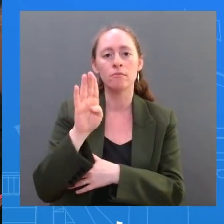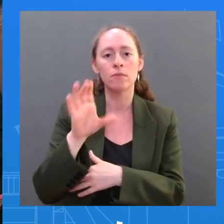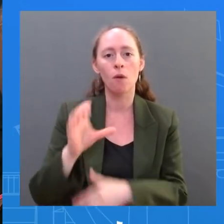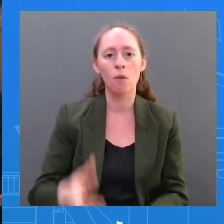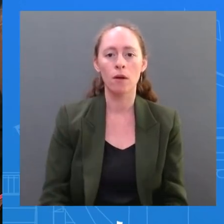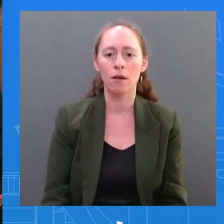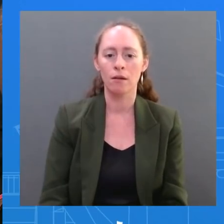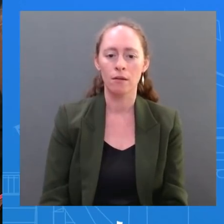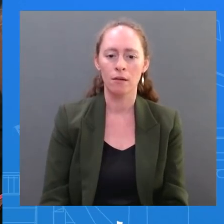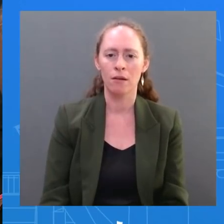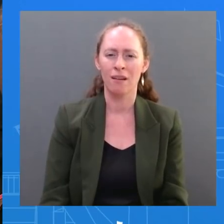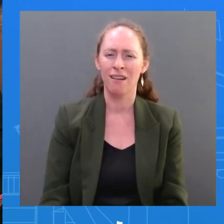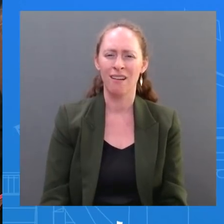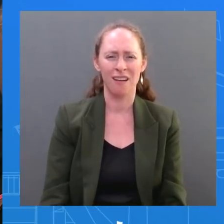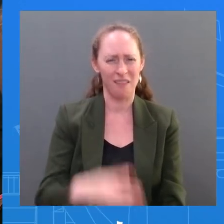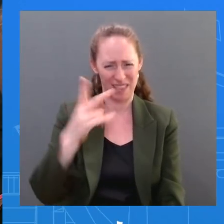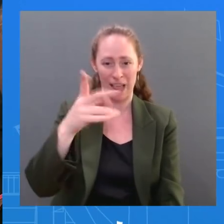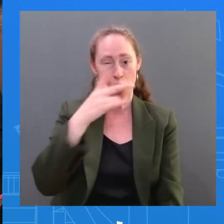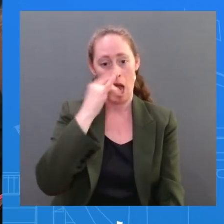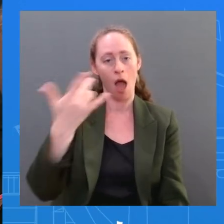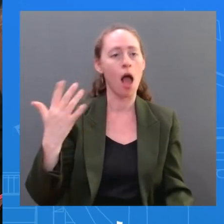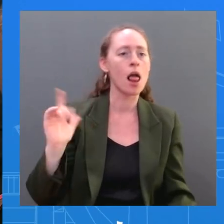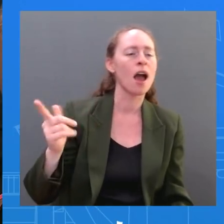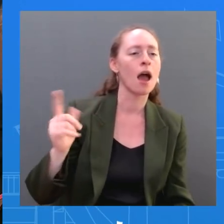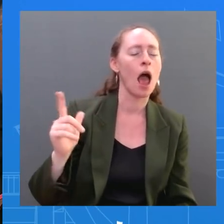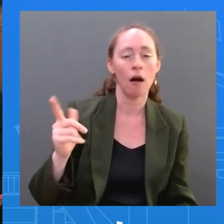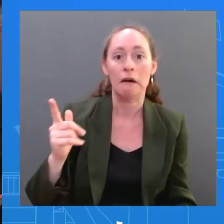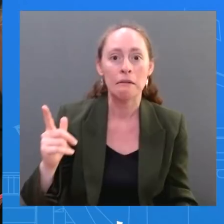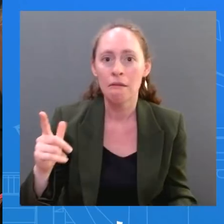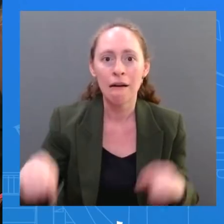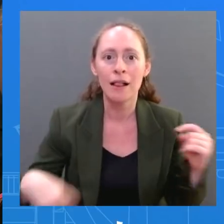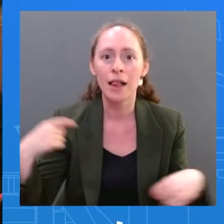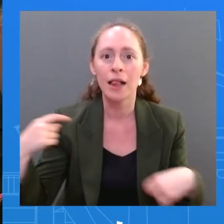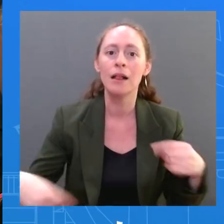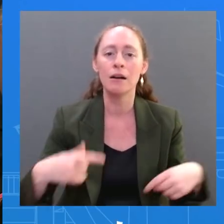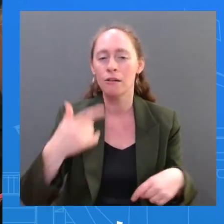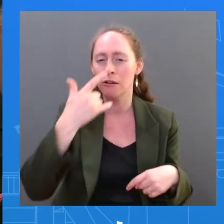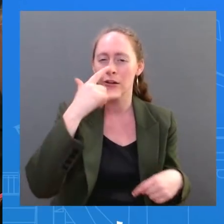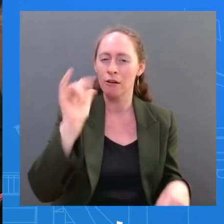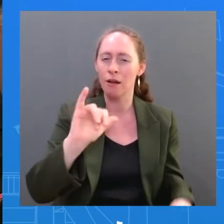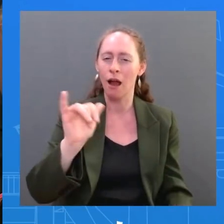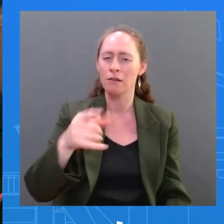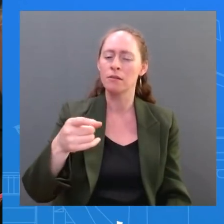The White House says that this executive action will be expanding access to medication abortion, but right now, there's no details,